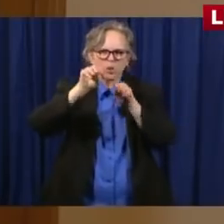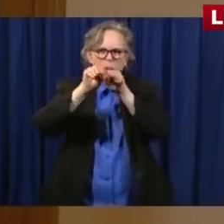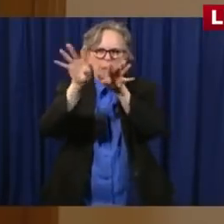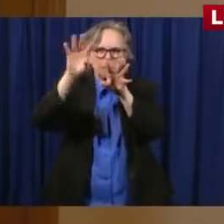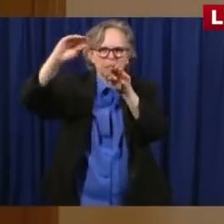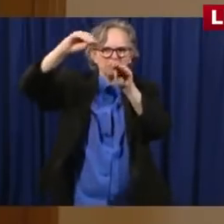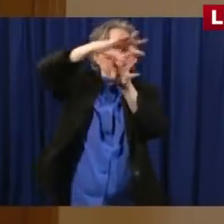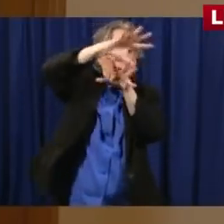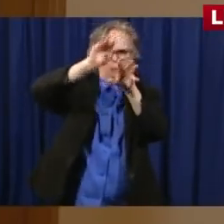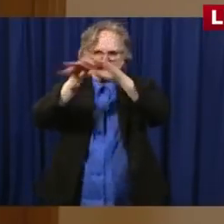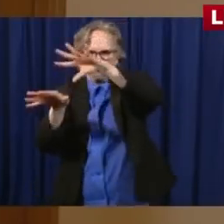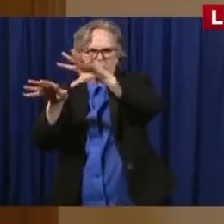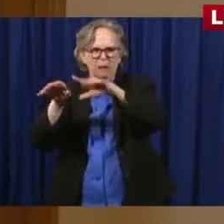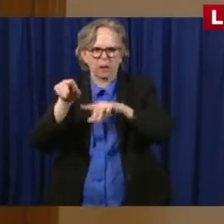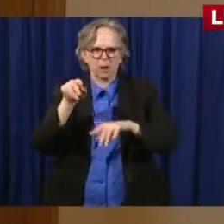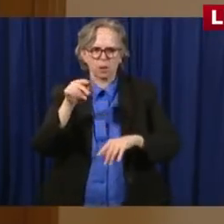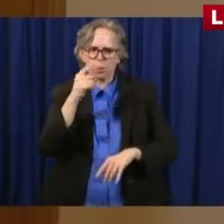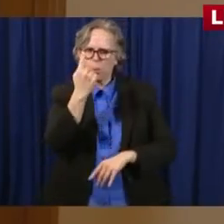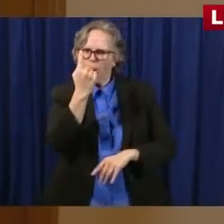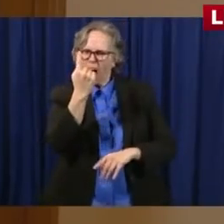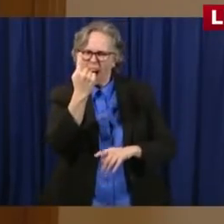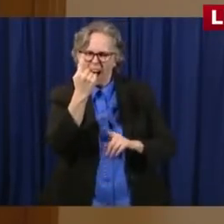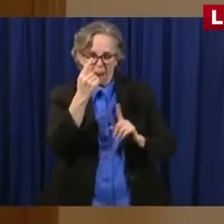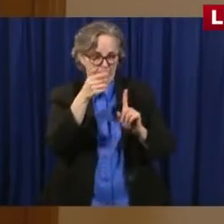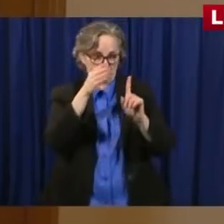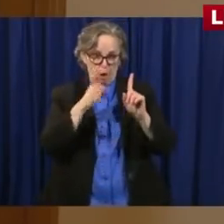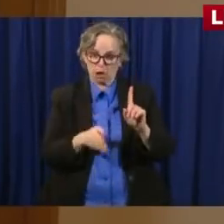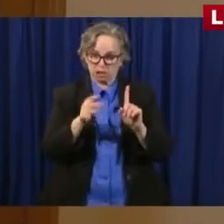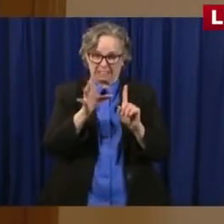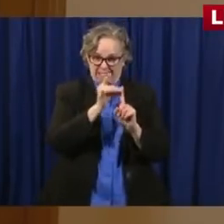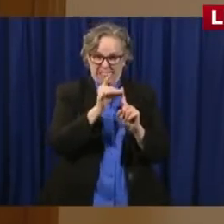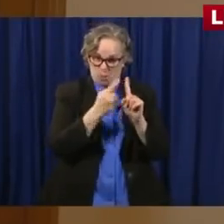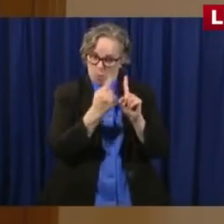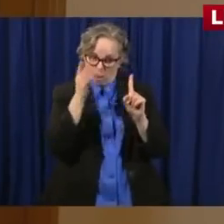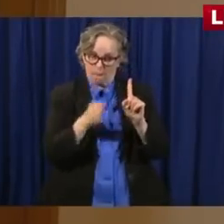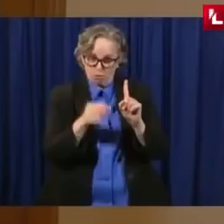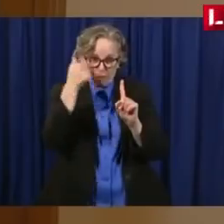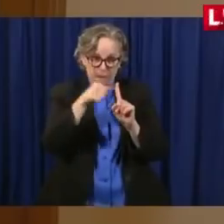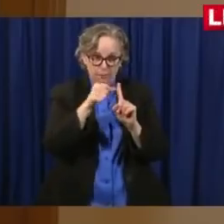MANY WERE NOT. THEY STARTED TO SPREAD THE DISEASE.